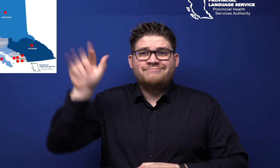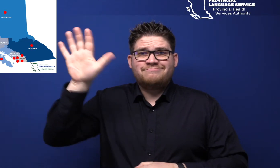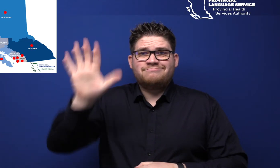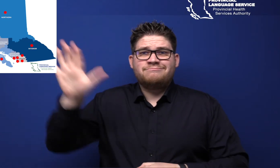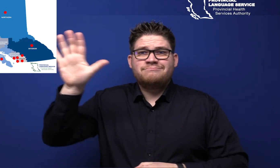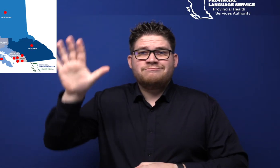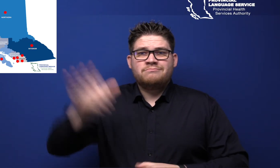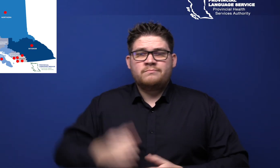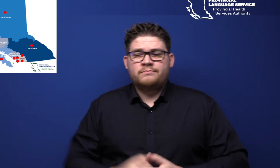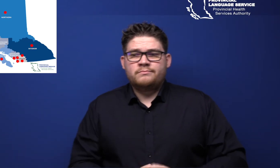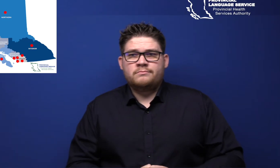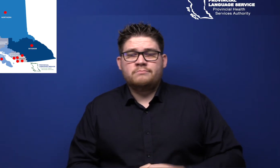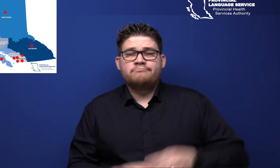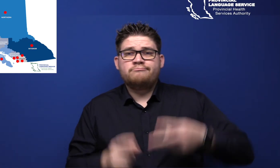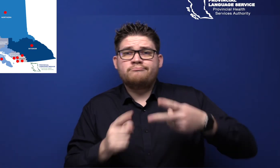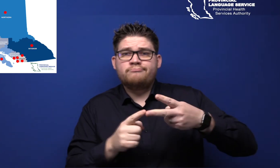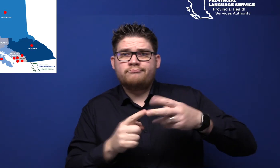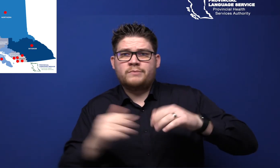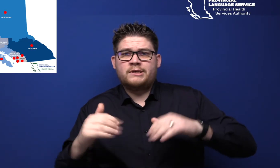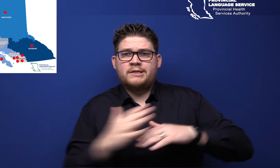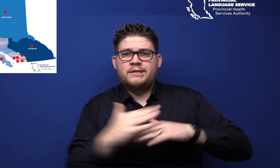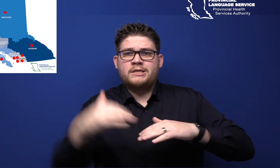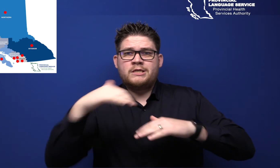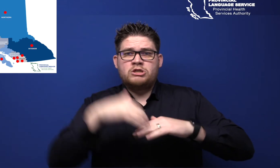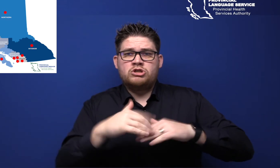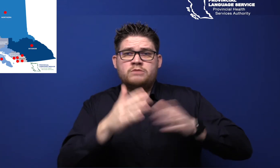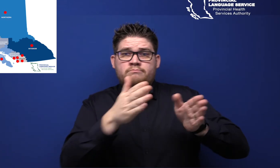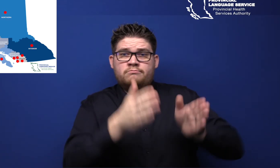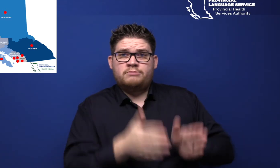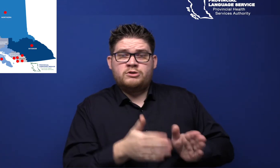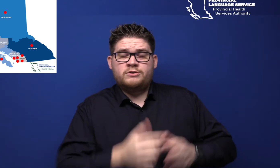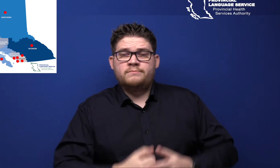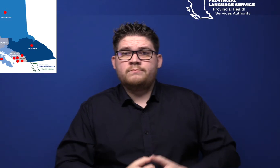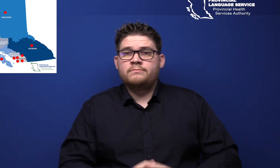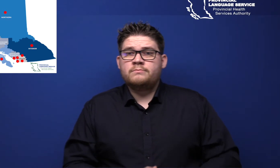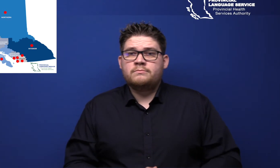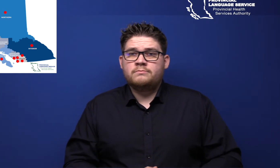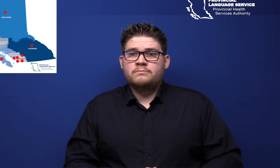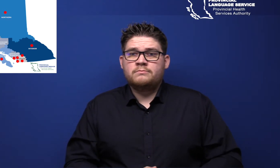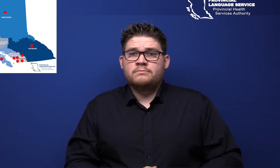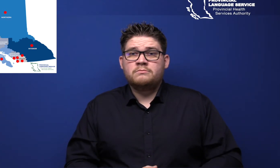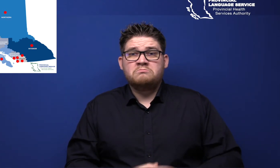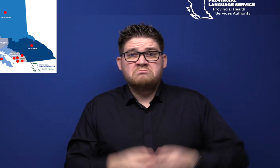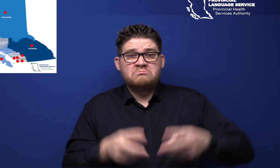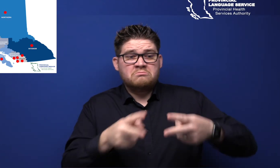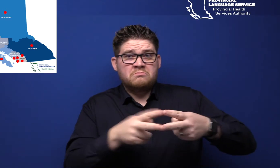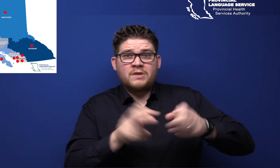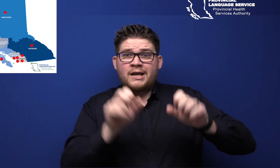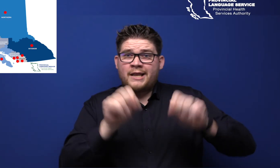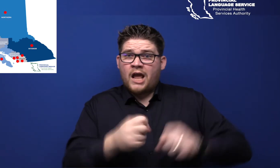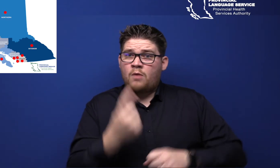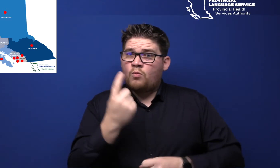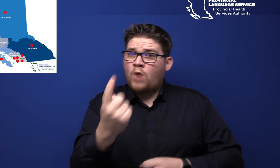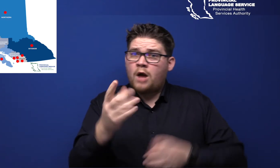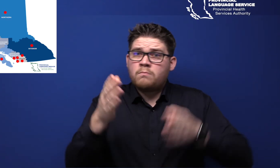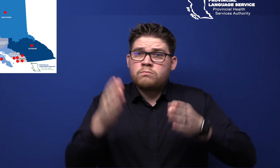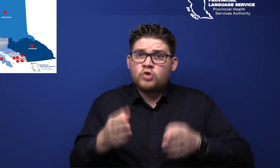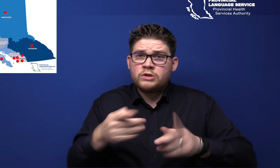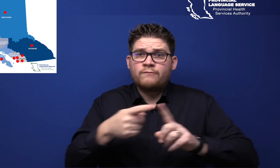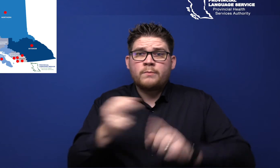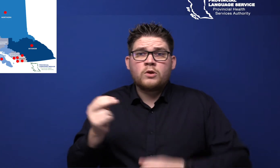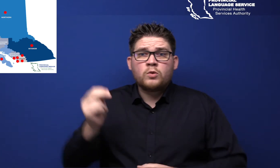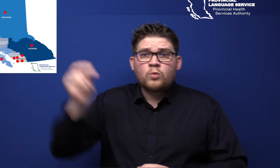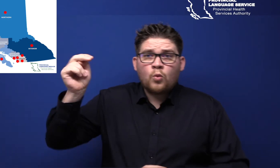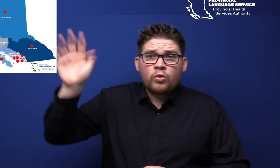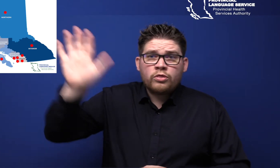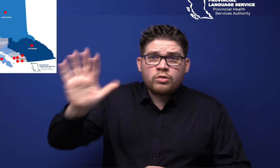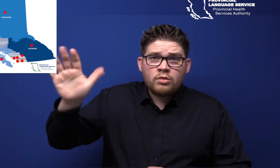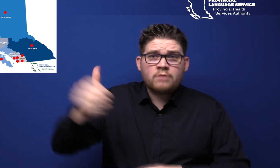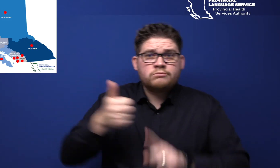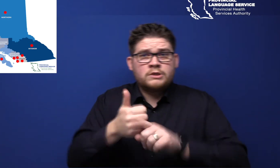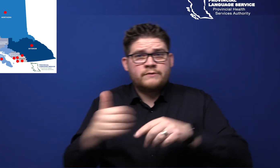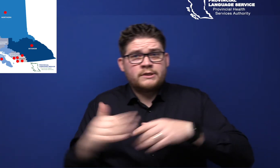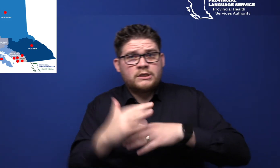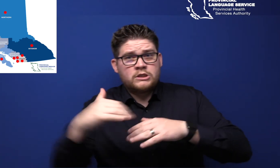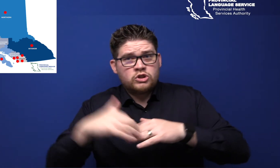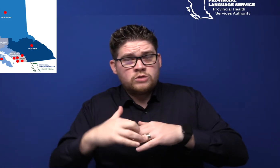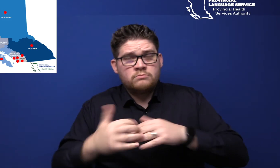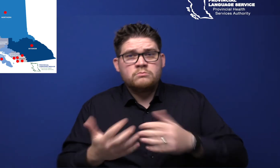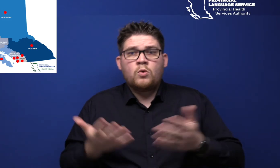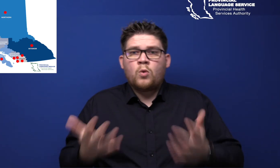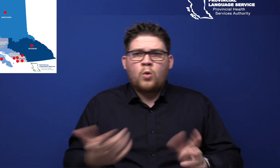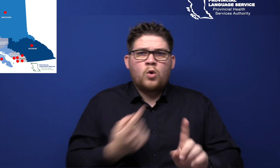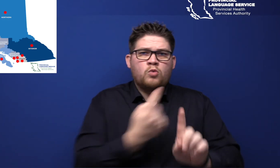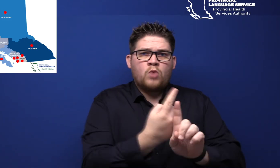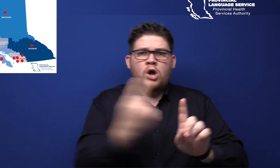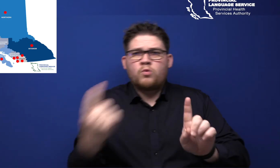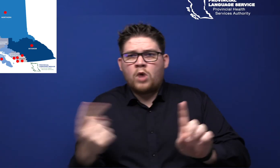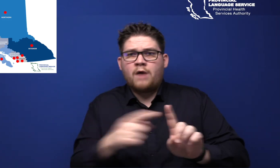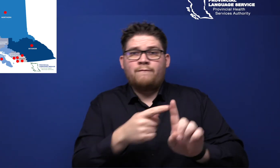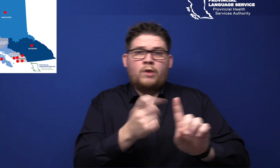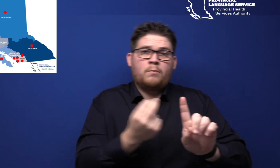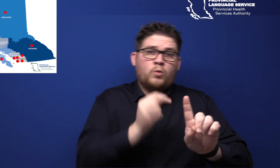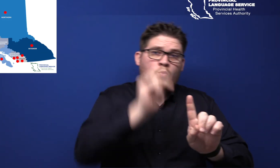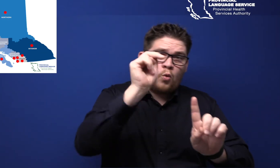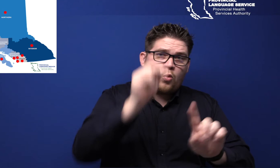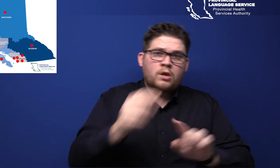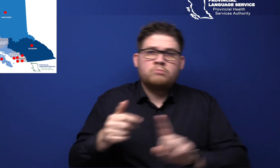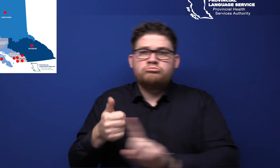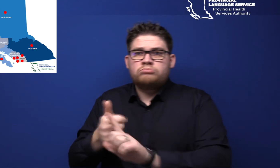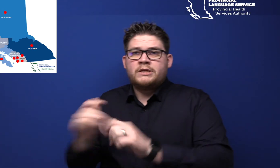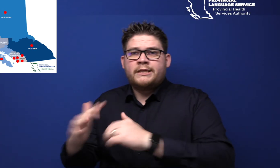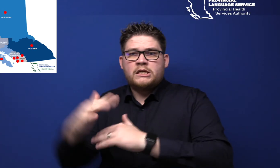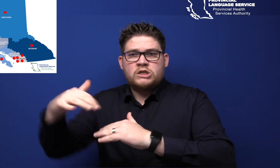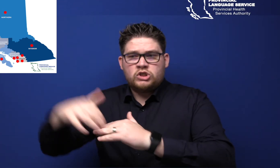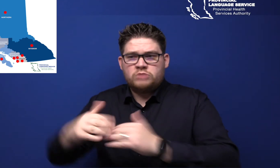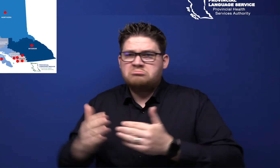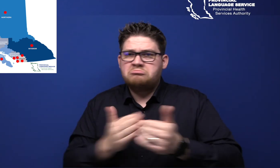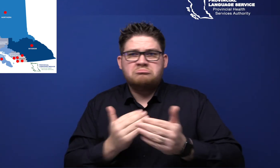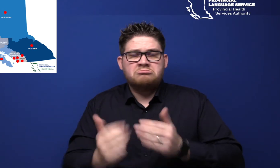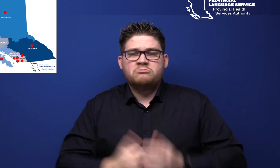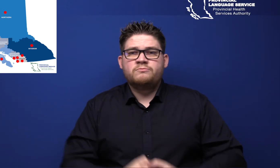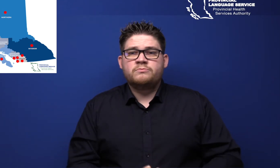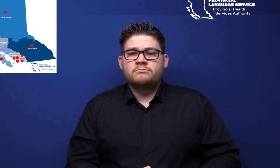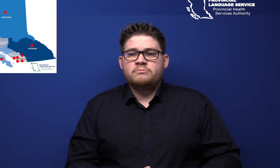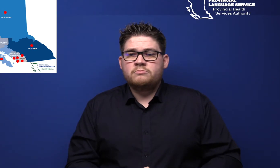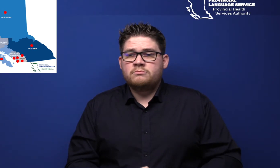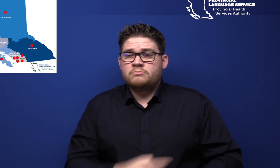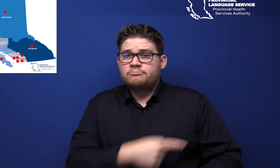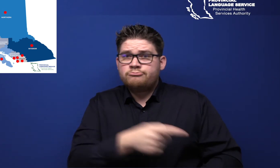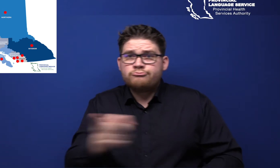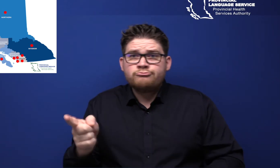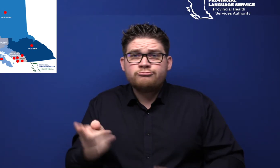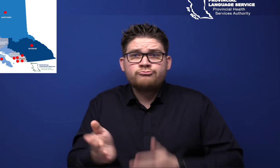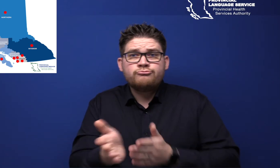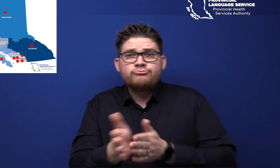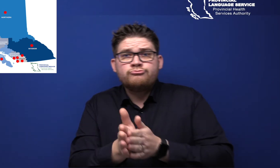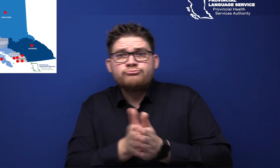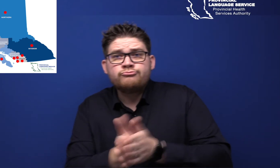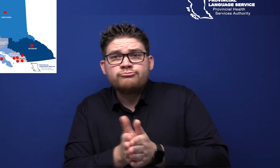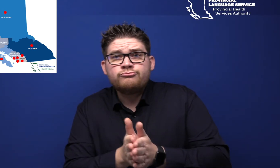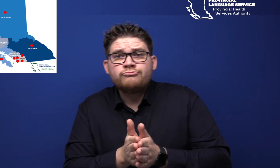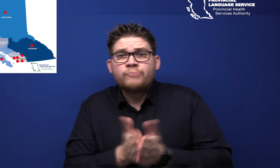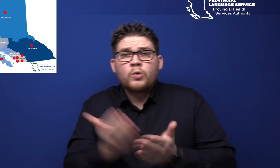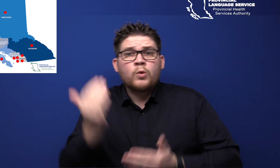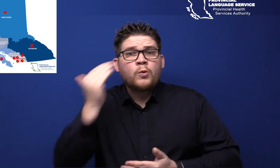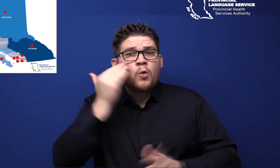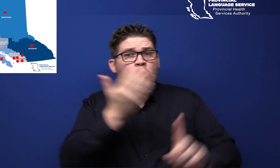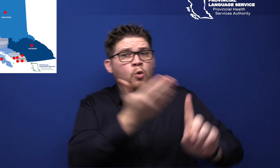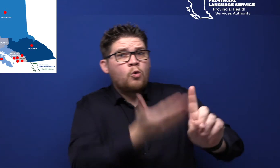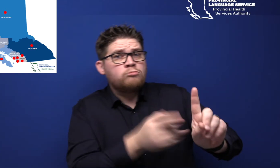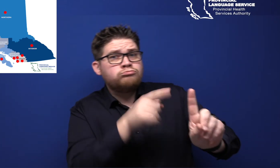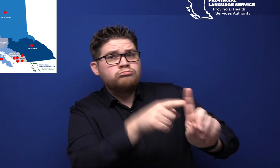THE NORTHERN AREA, AS WELL AS AN INDIGENOUS PERSON. THOSE TWO SPACES COULD BE FILLED BY ONE INDIVIDUAL. IF THEY ARE FROM THE NORTH AND